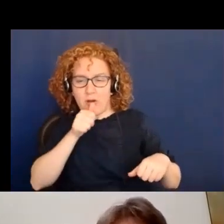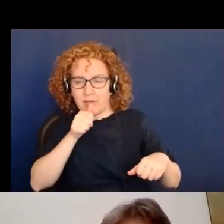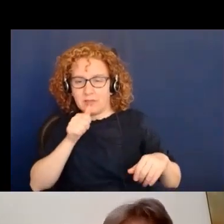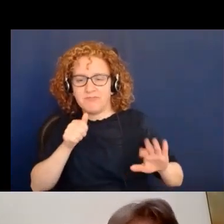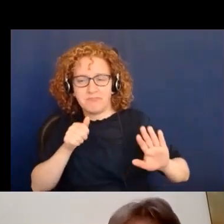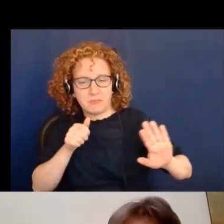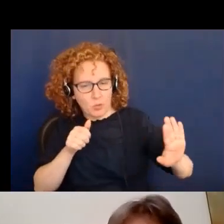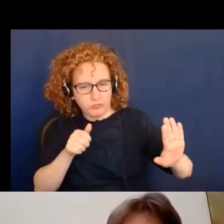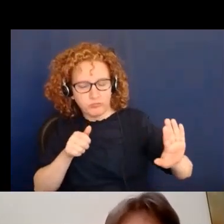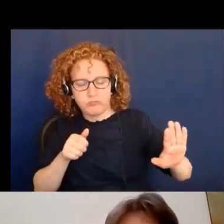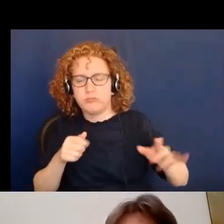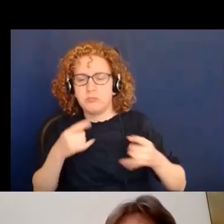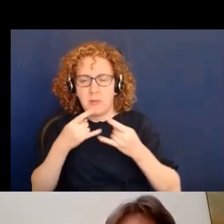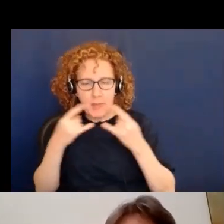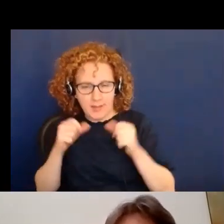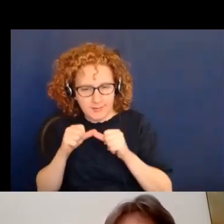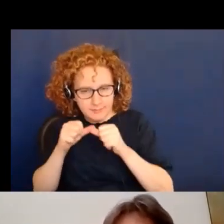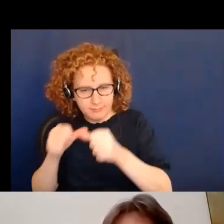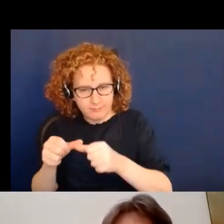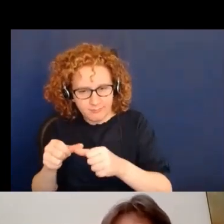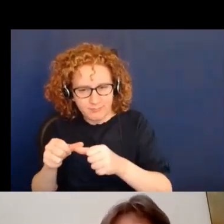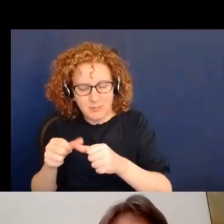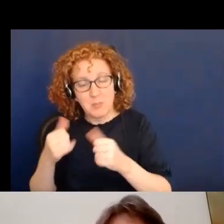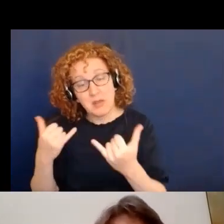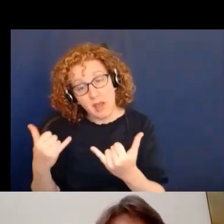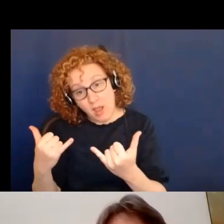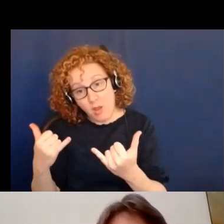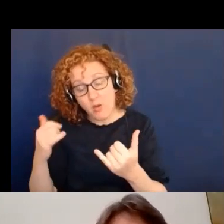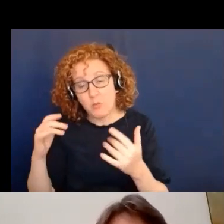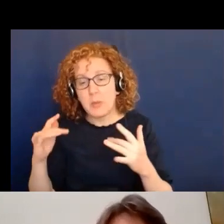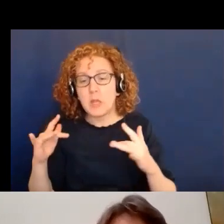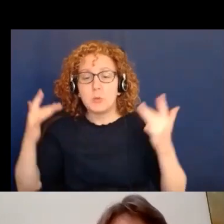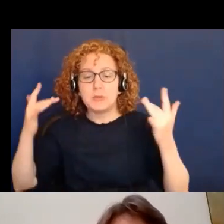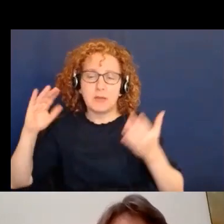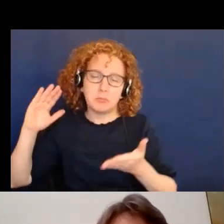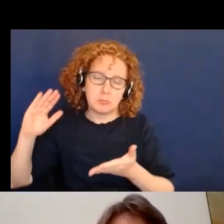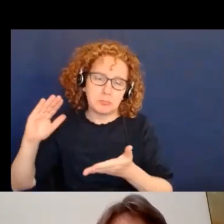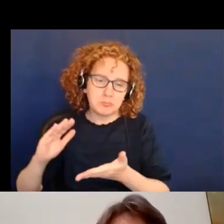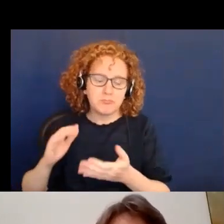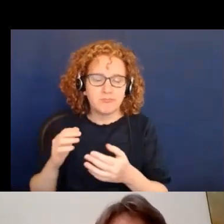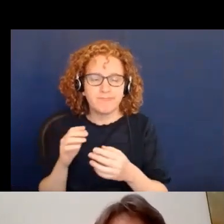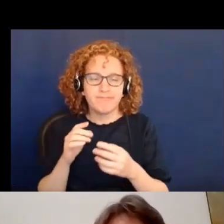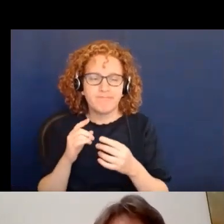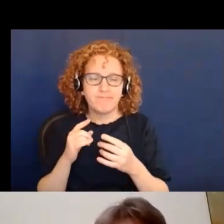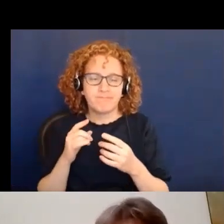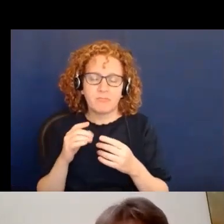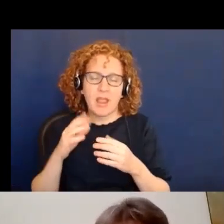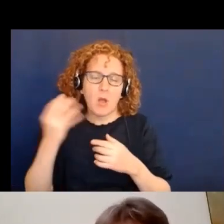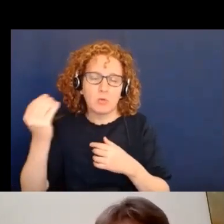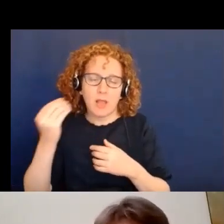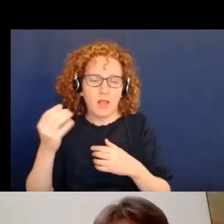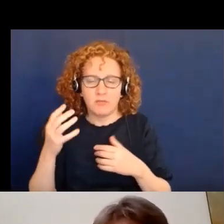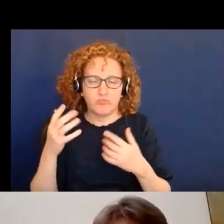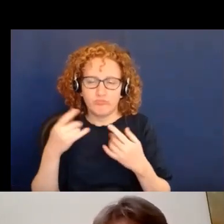for travel um there there right now for the summer there is not really travel that's um